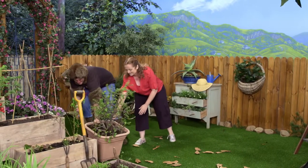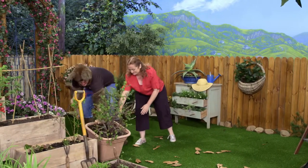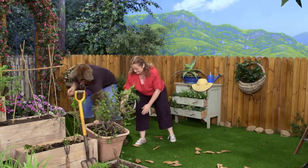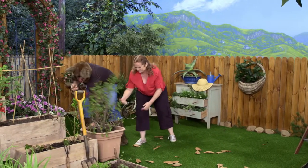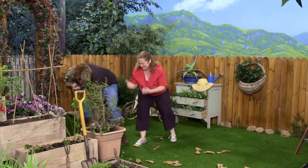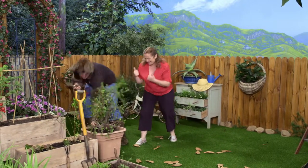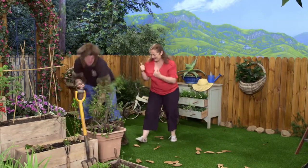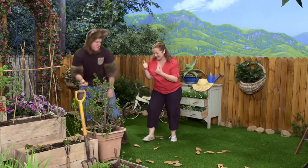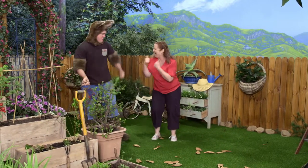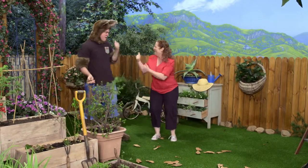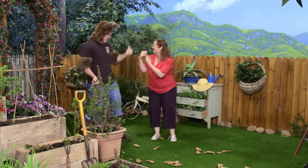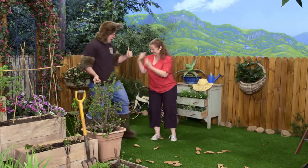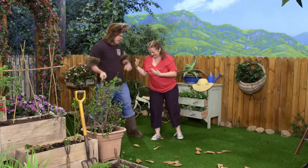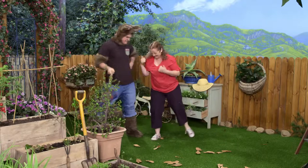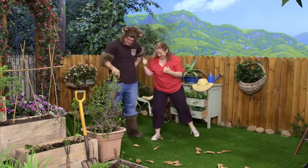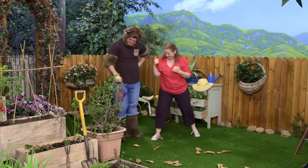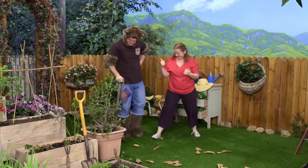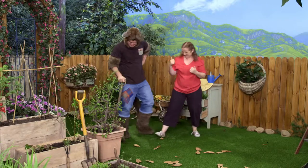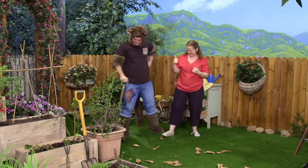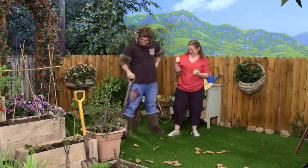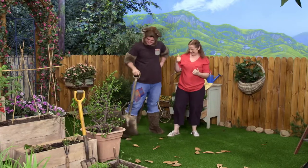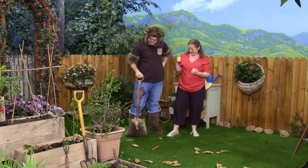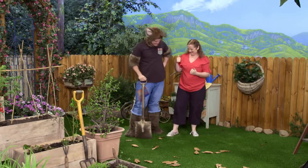There. Oh, that's great. Thank you.